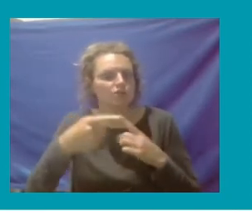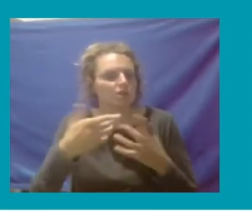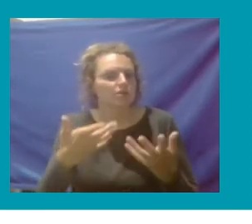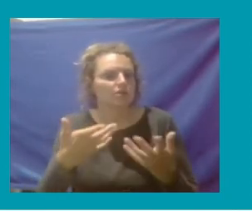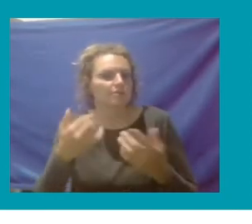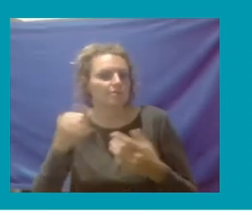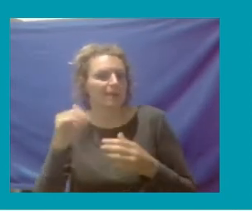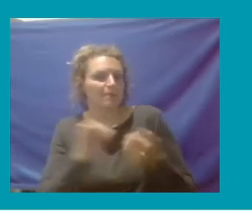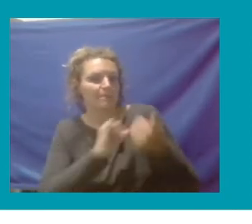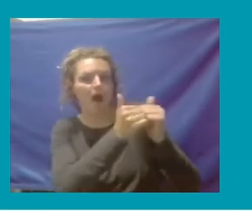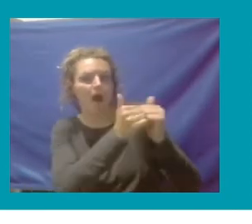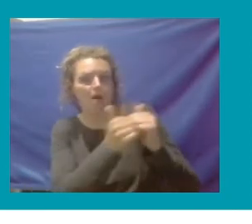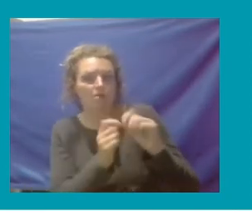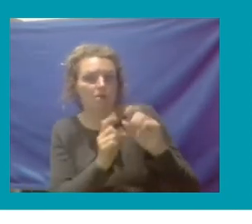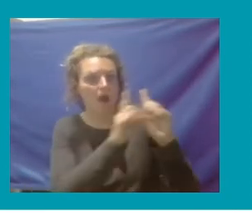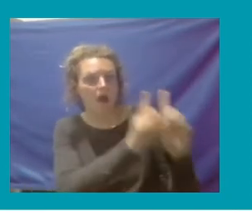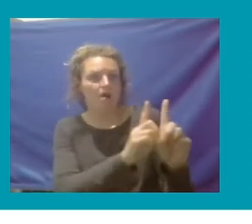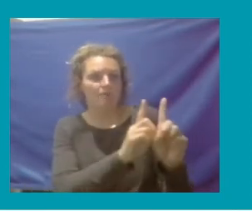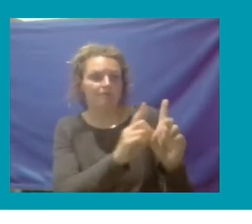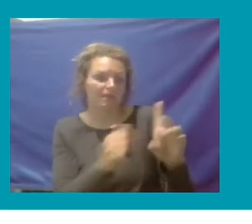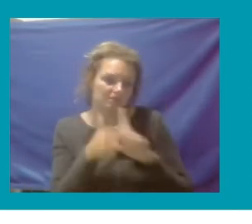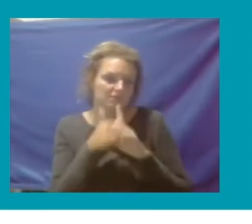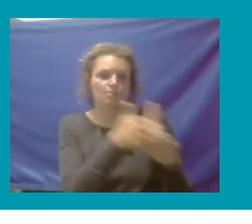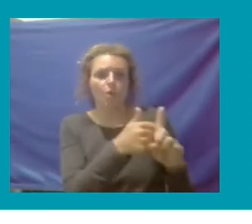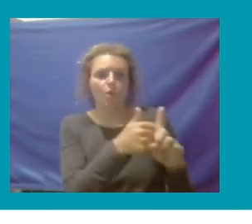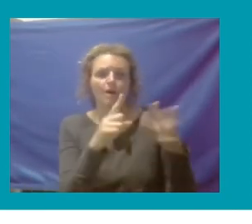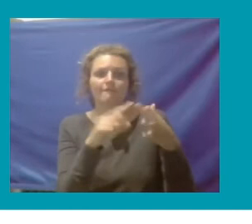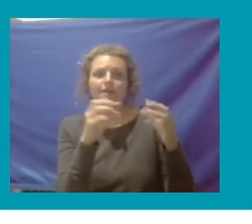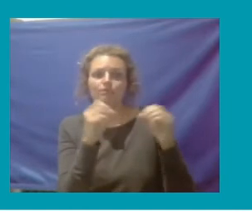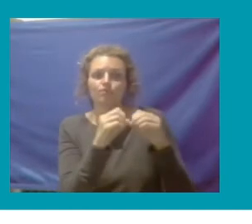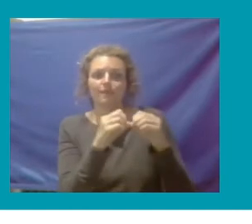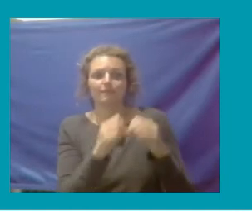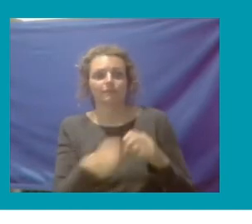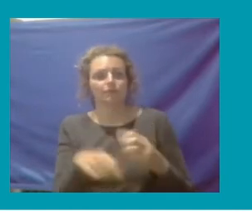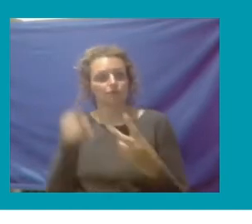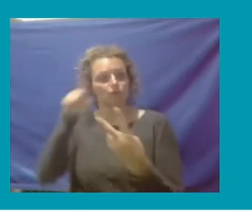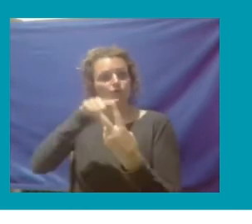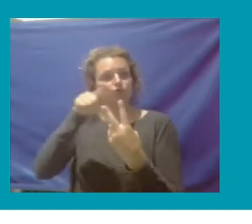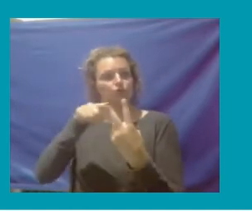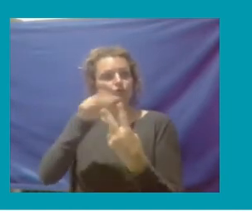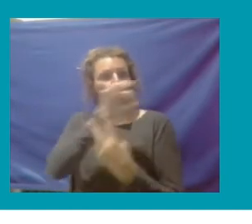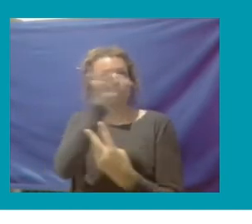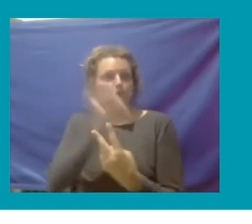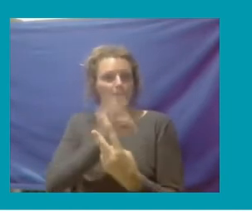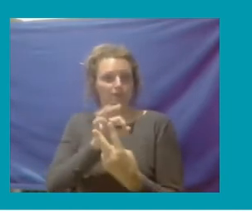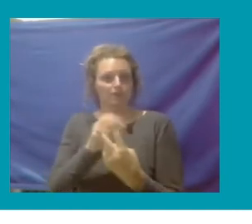Evenbreak, so 2 pronged question. How can people get more information from you and how